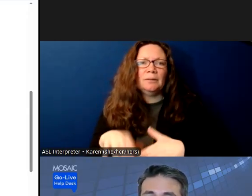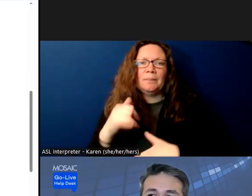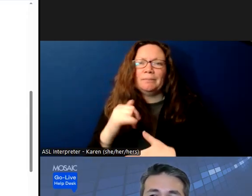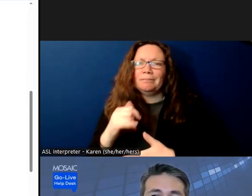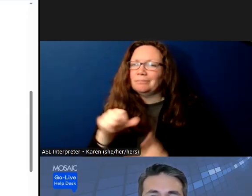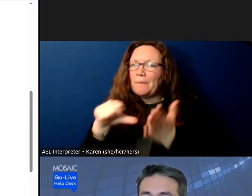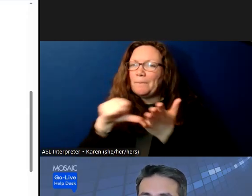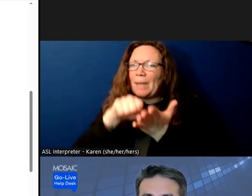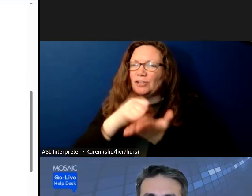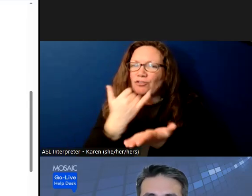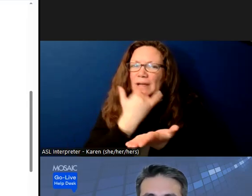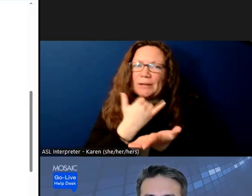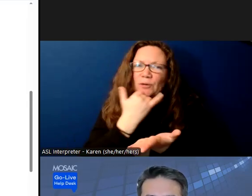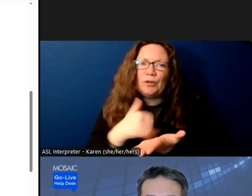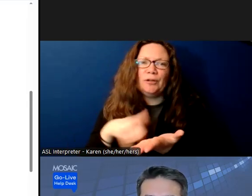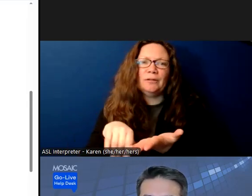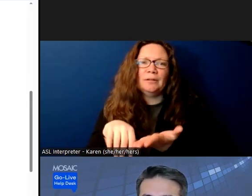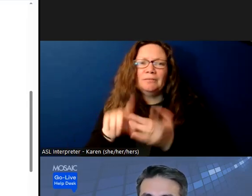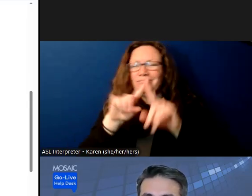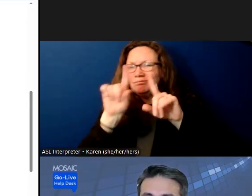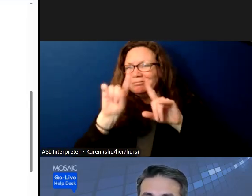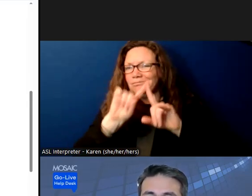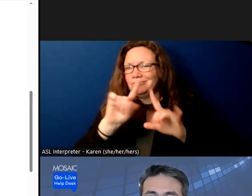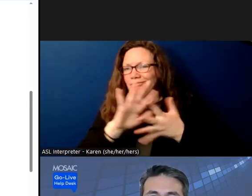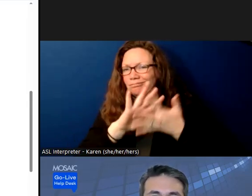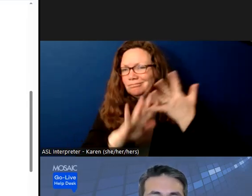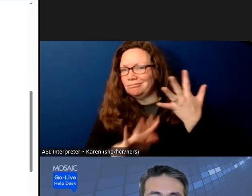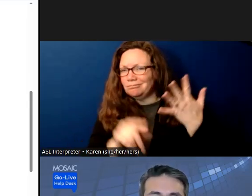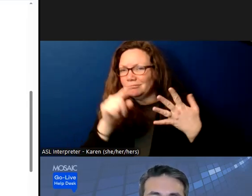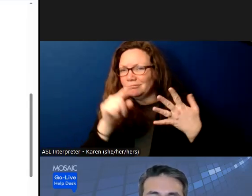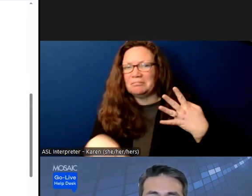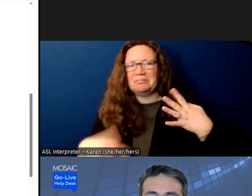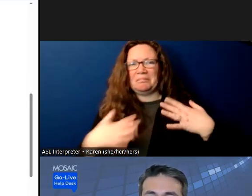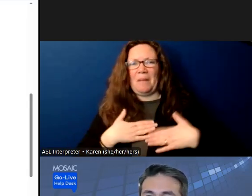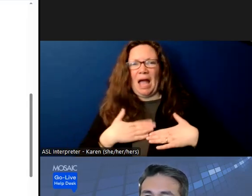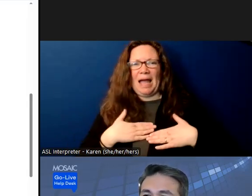In this case I think by. I think my issue is mostly related to transaction processing.